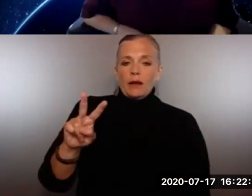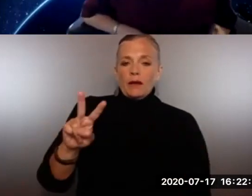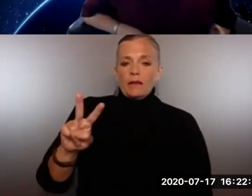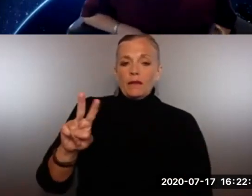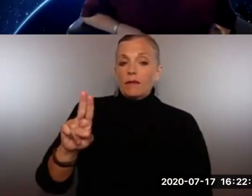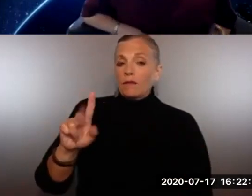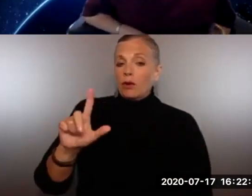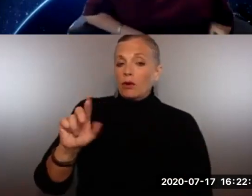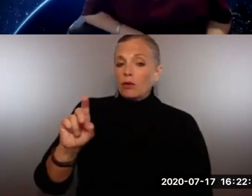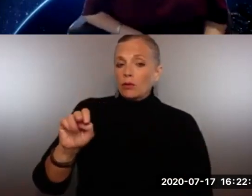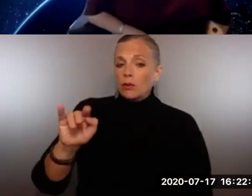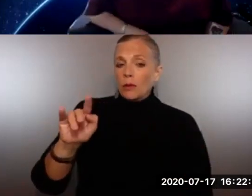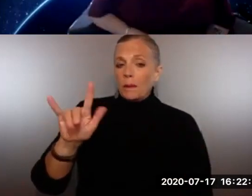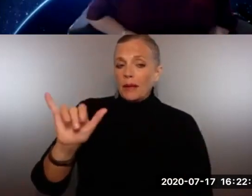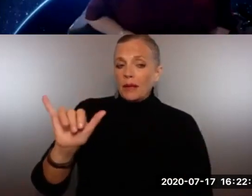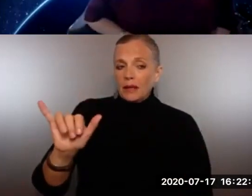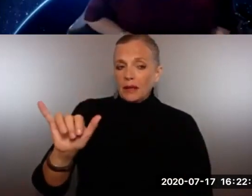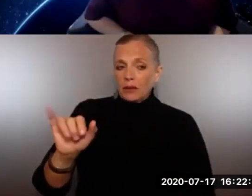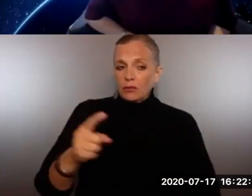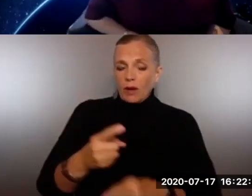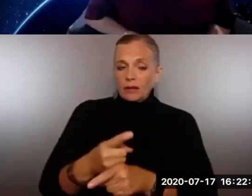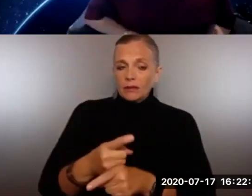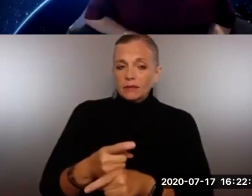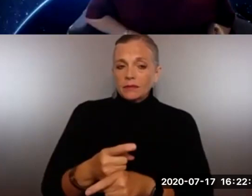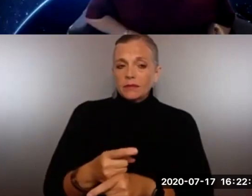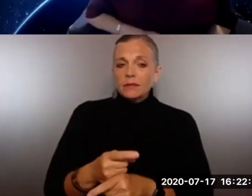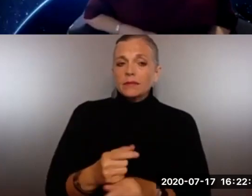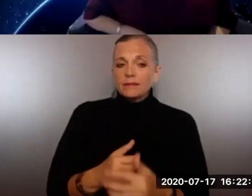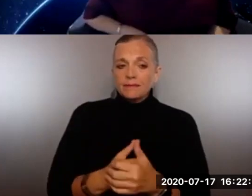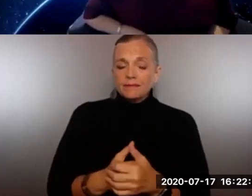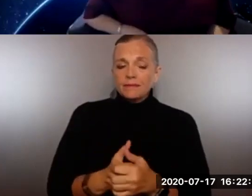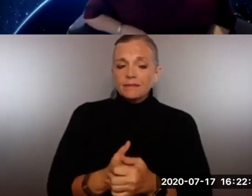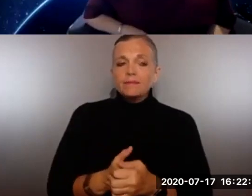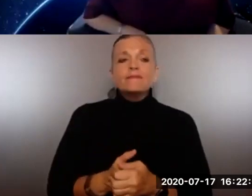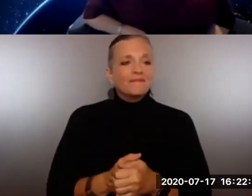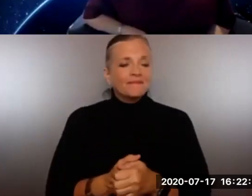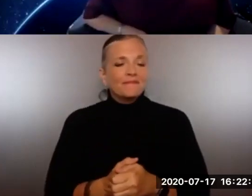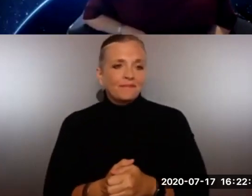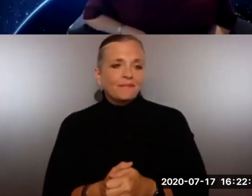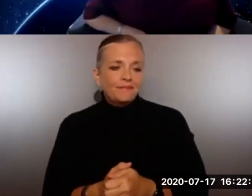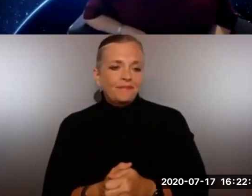So I think you know, one of the incidents